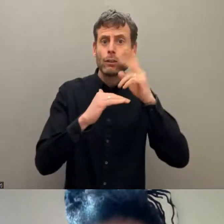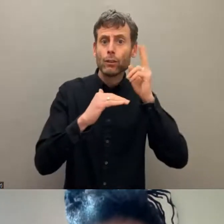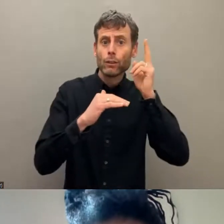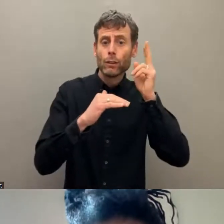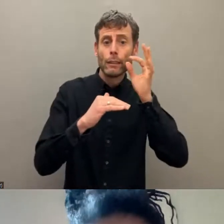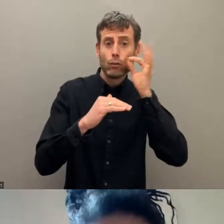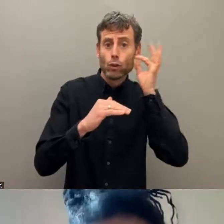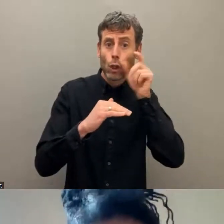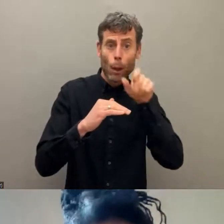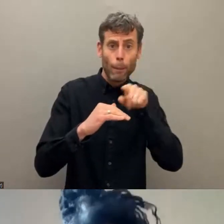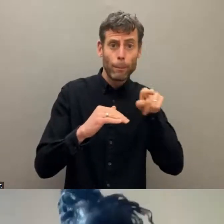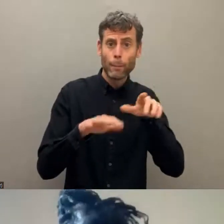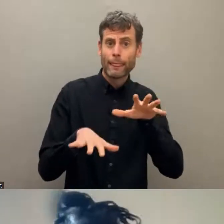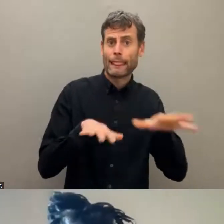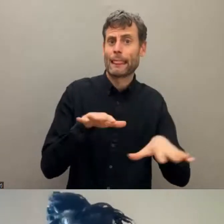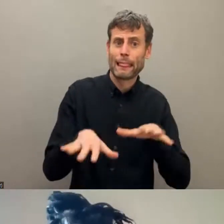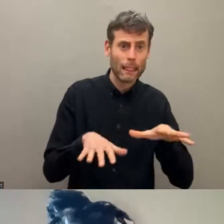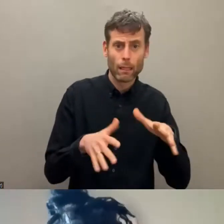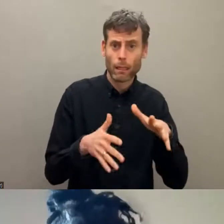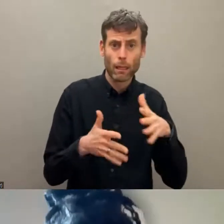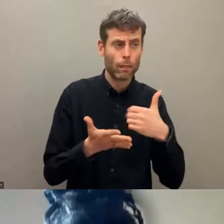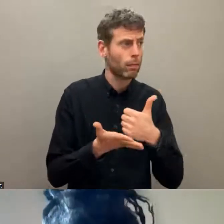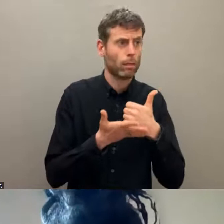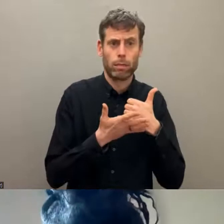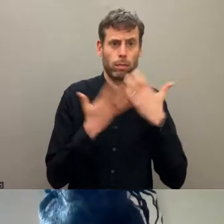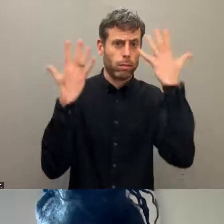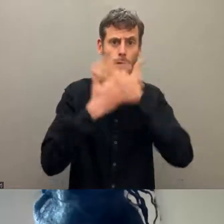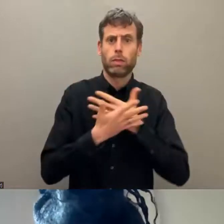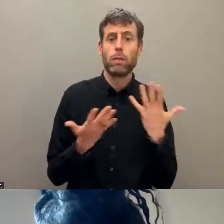everyone who are participating in this event, to the